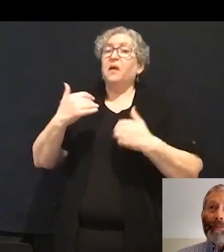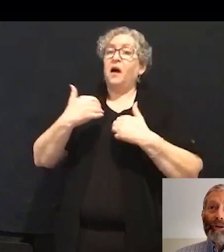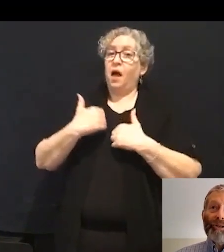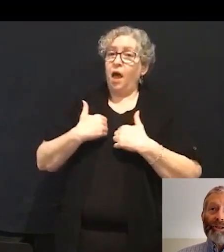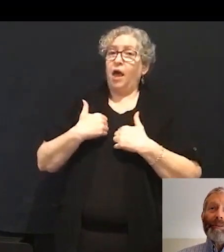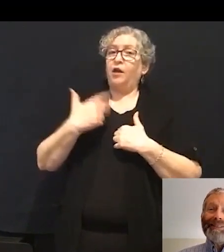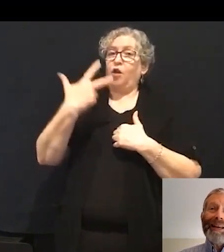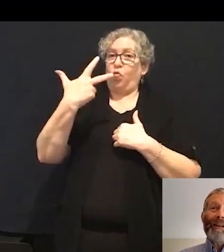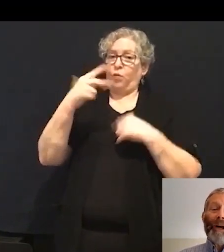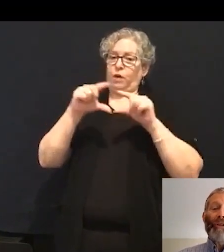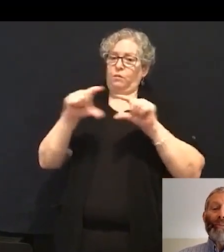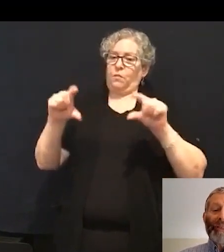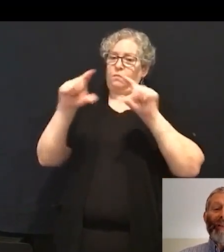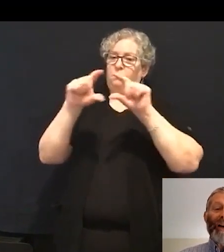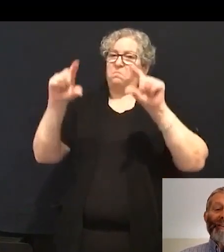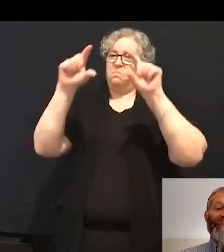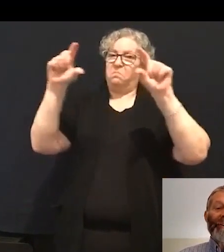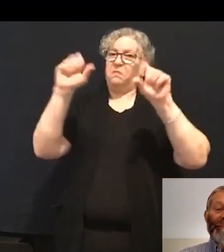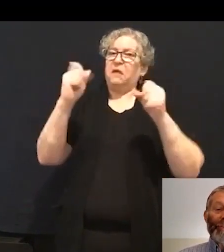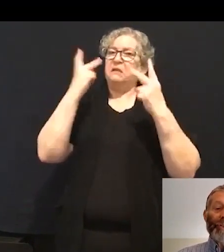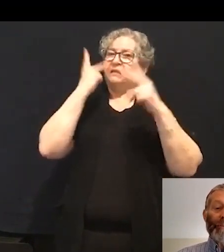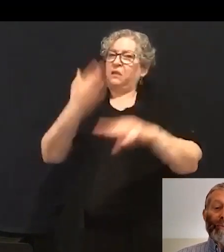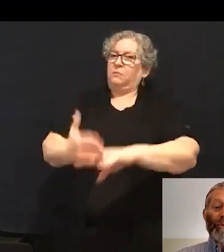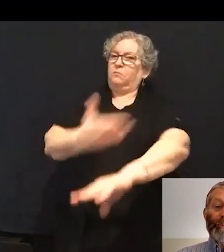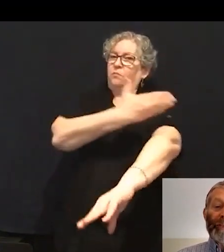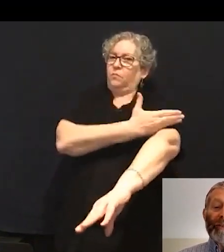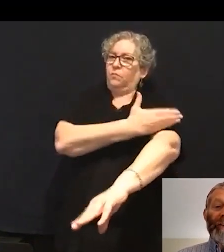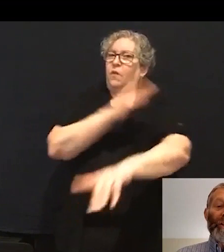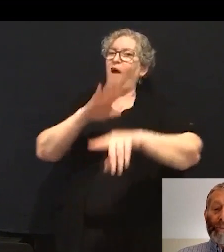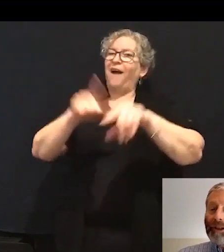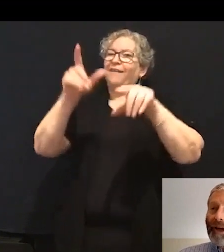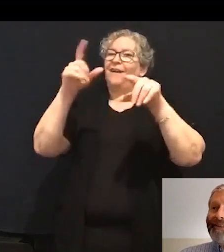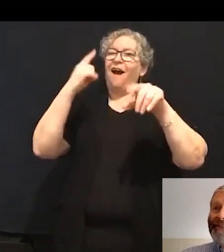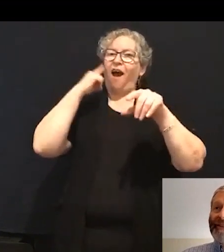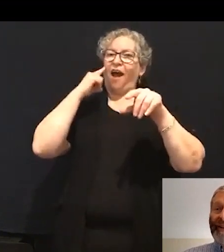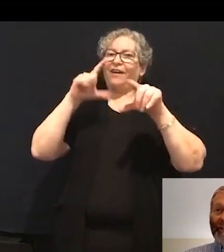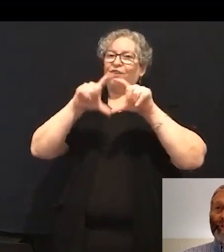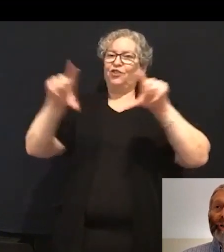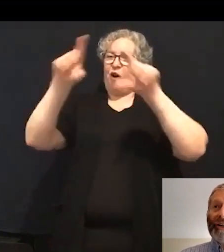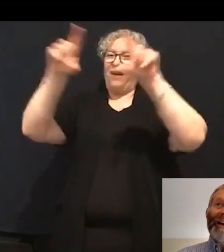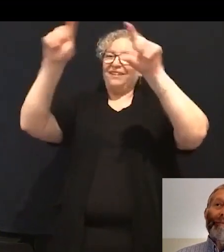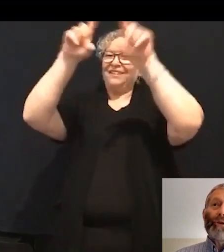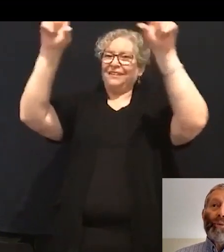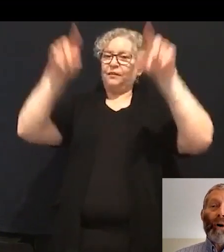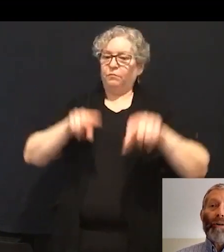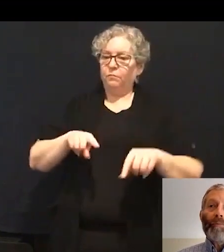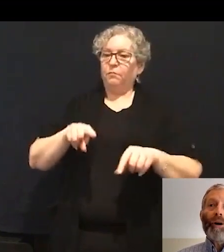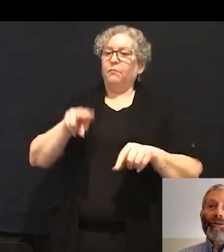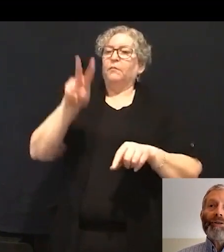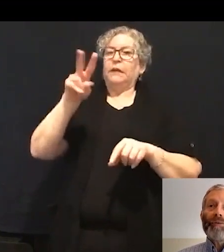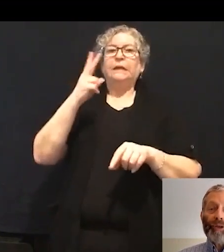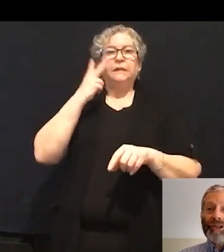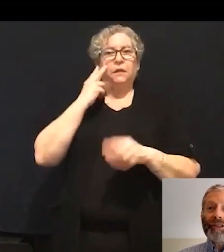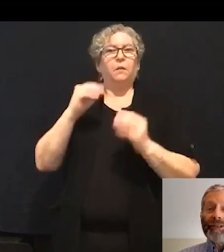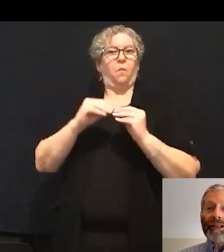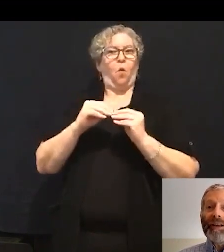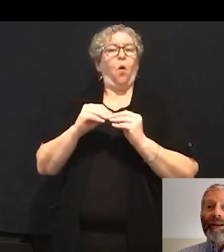had about three lines of vision improvement, three lines on an eye chart, after 12 months of receiving this therapy.